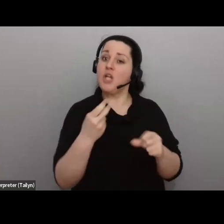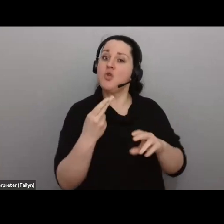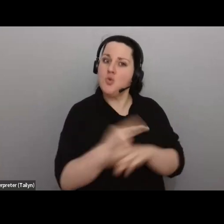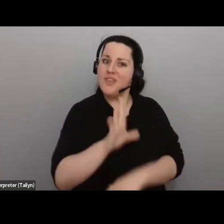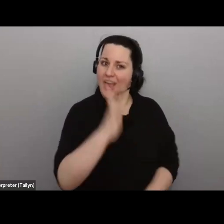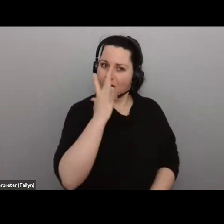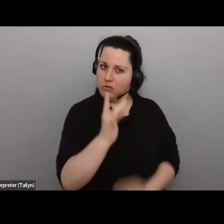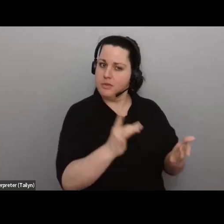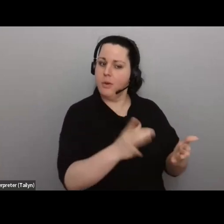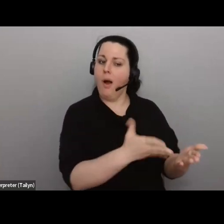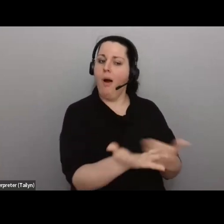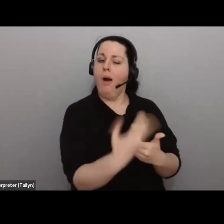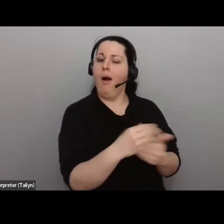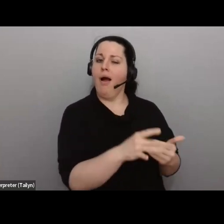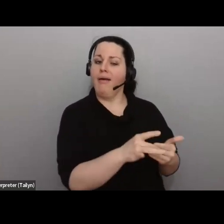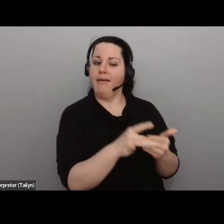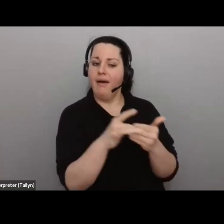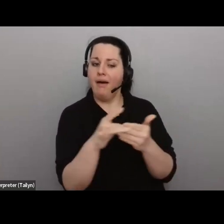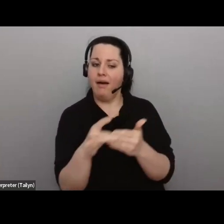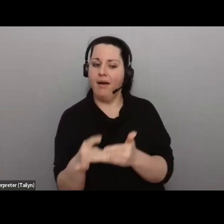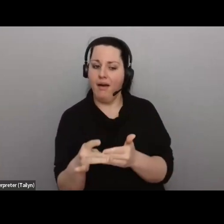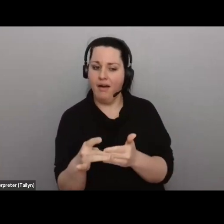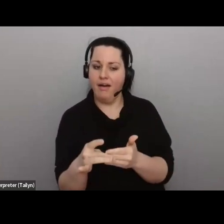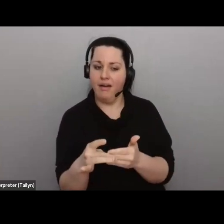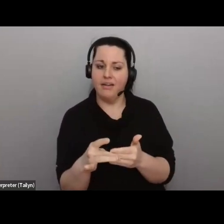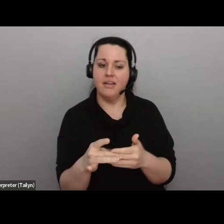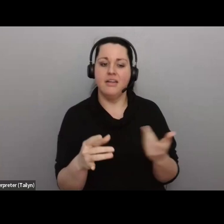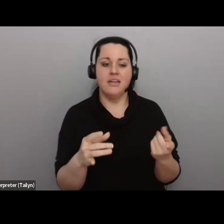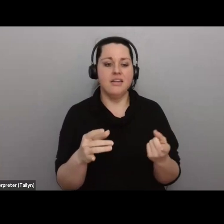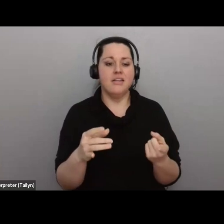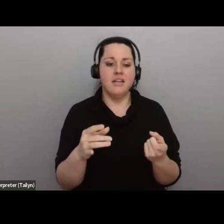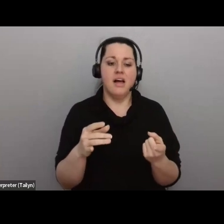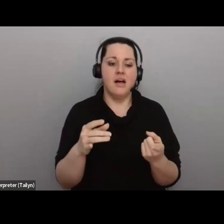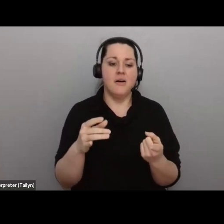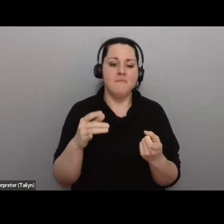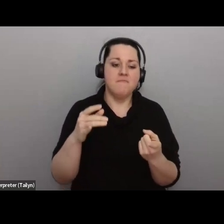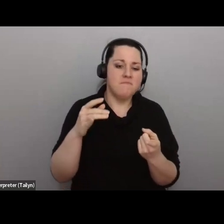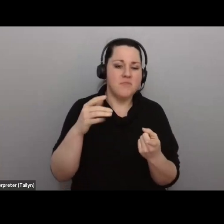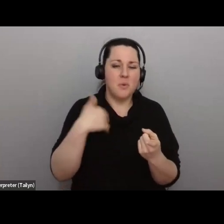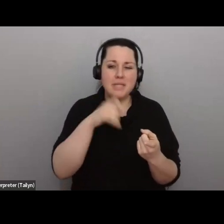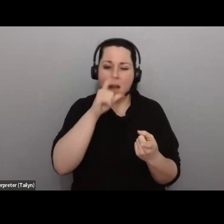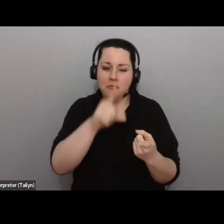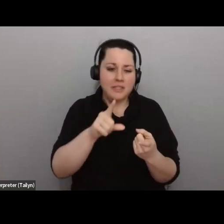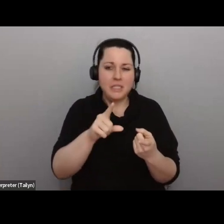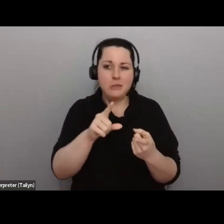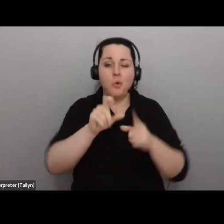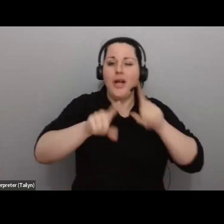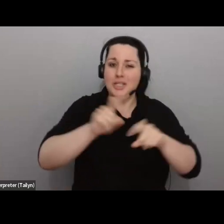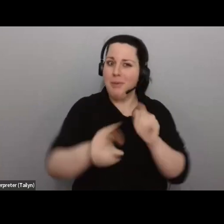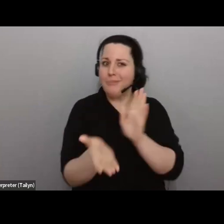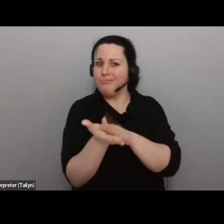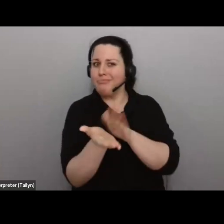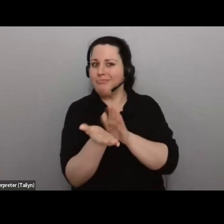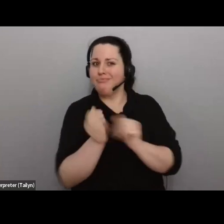mlong: and not just stick with the old, the old fashioned. So just not really questions, just praise. Thank you.